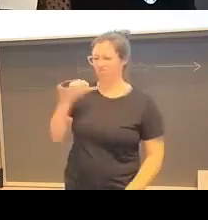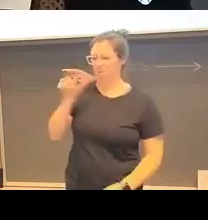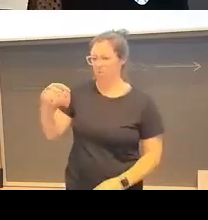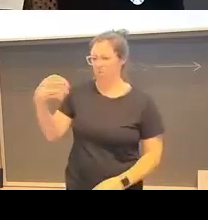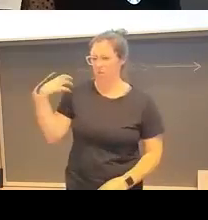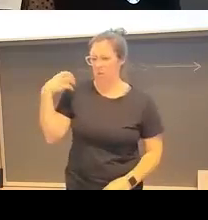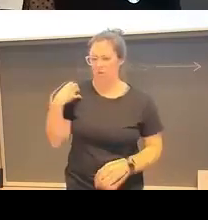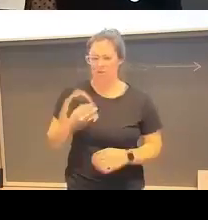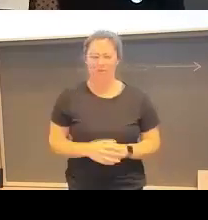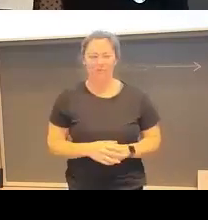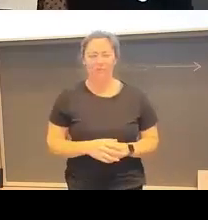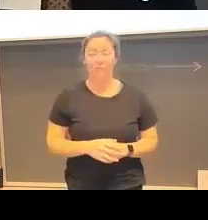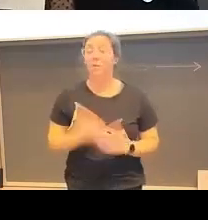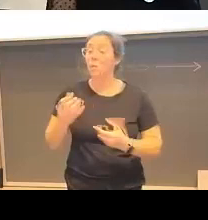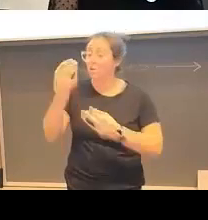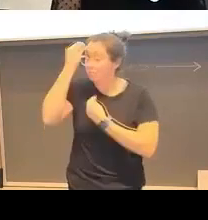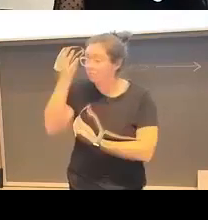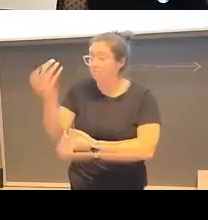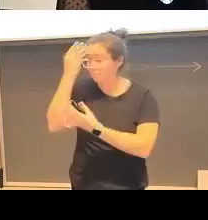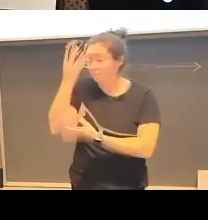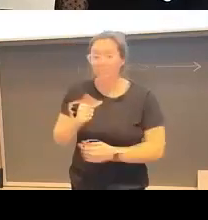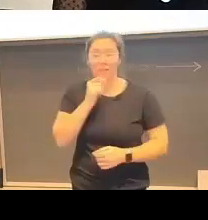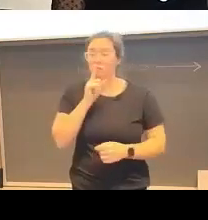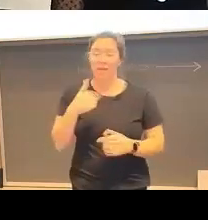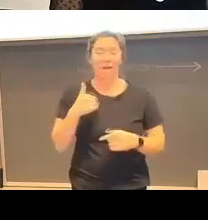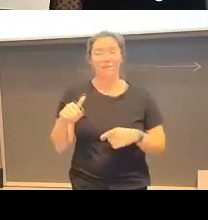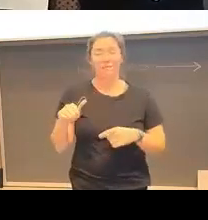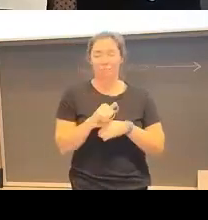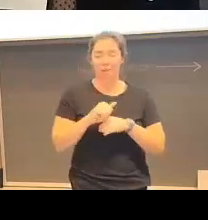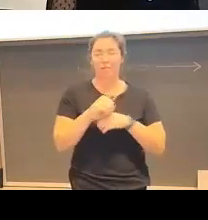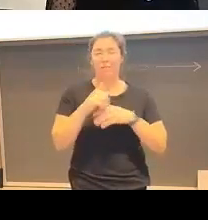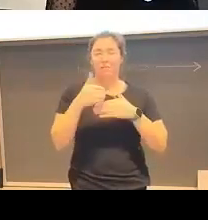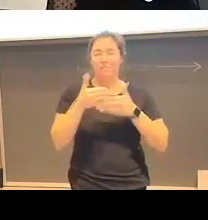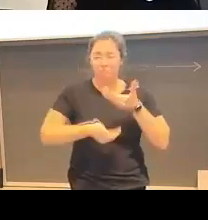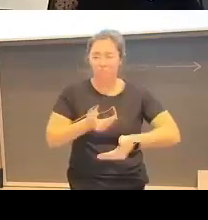aiming to be formative we didn't really have a plan yet of what to do with learning resistance